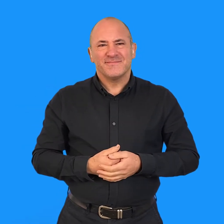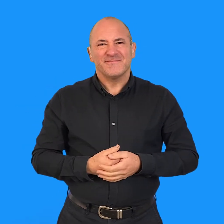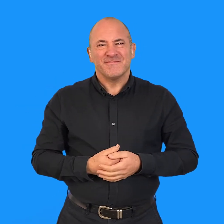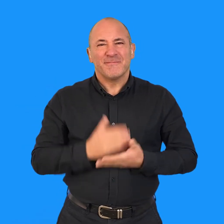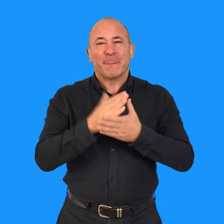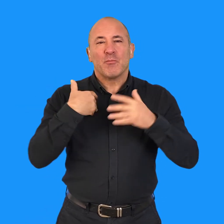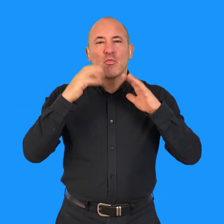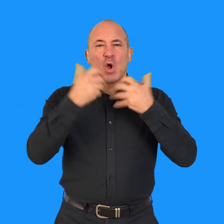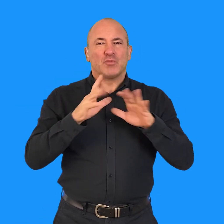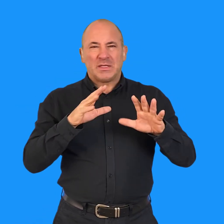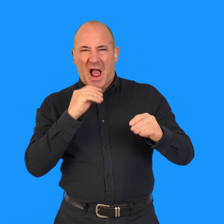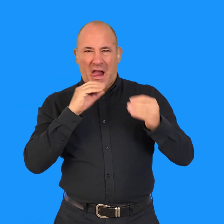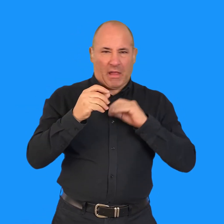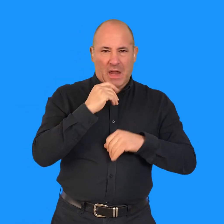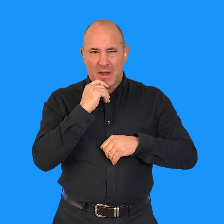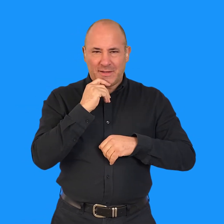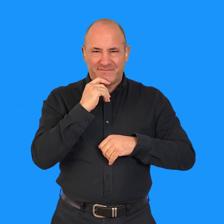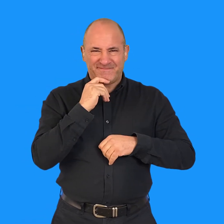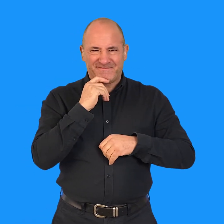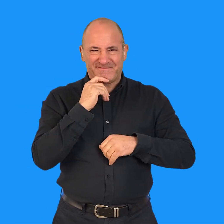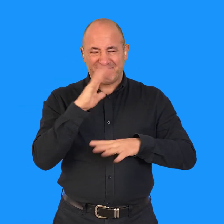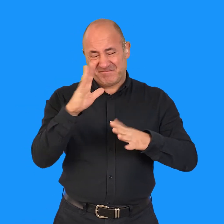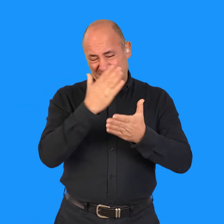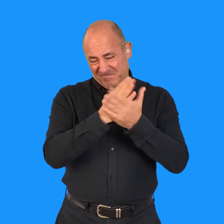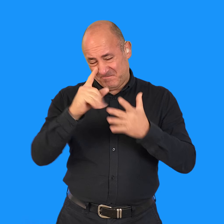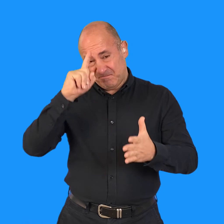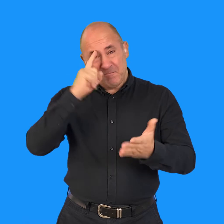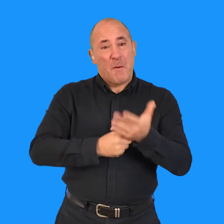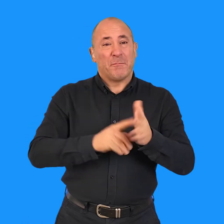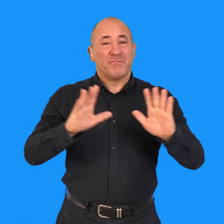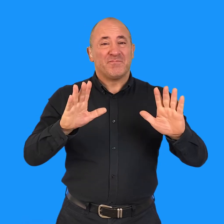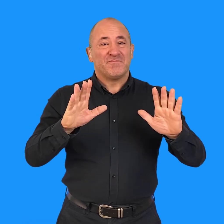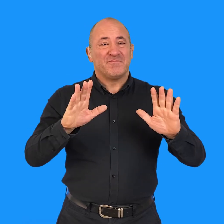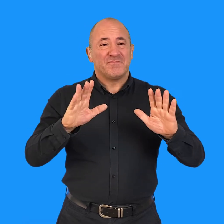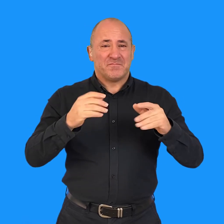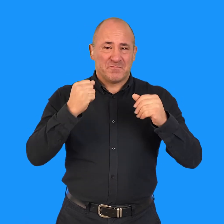I guess, what I was concerned with was not fudging it and making a clear decision